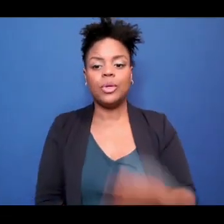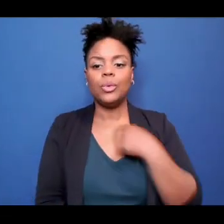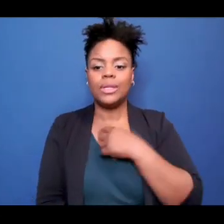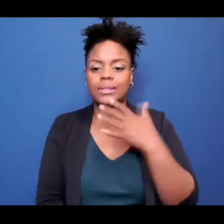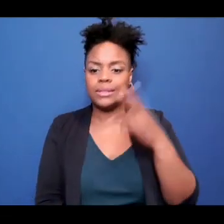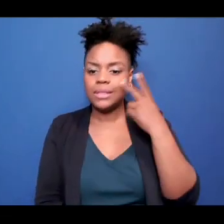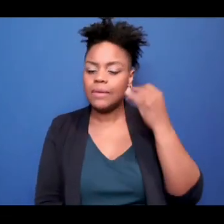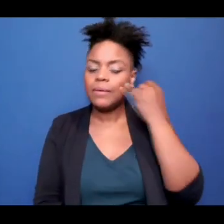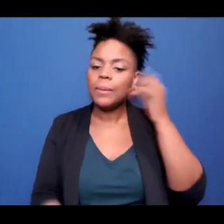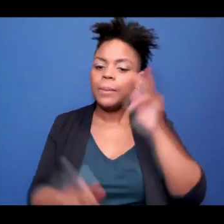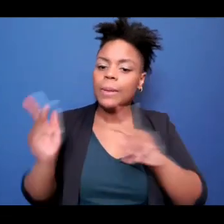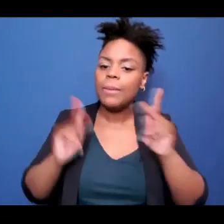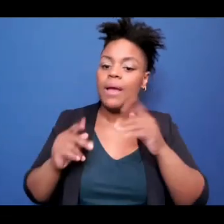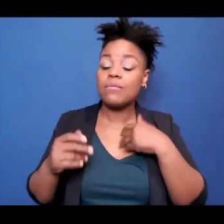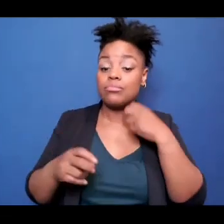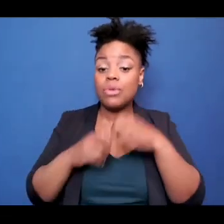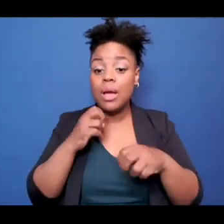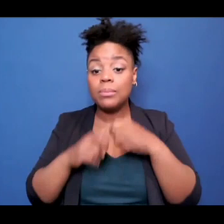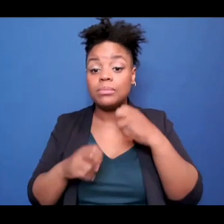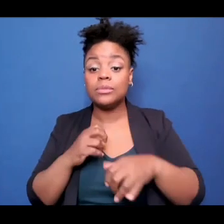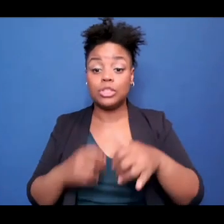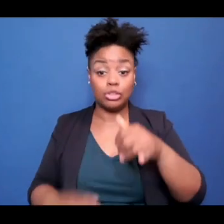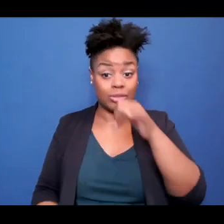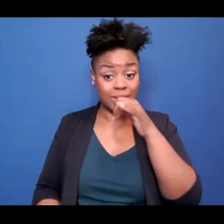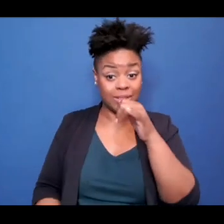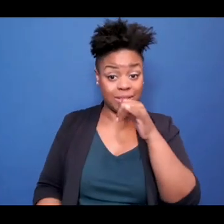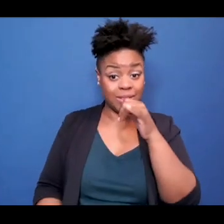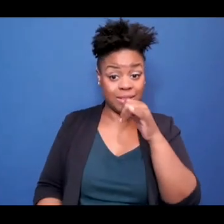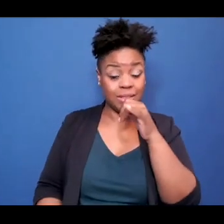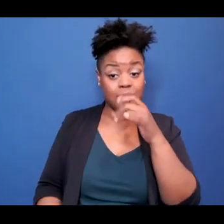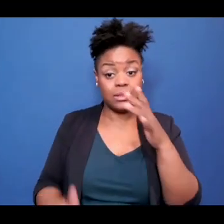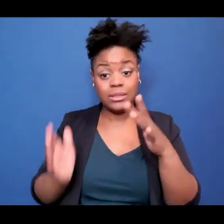TO MODEL THE ODDS OF BEING A PROBLEM DRINKER, WHICH MEANT DRINKING PATTERNS THAT WERE